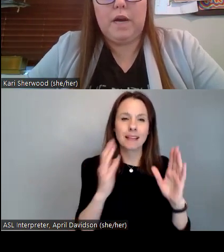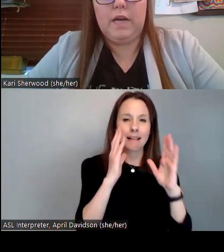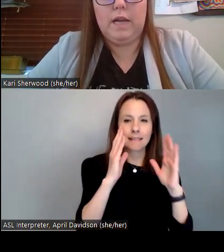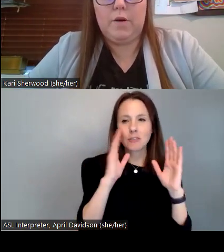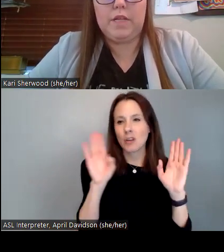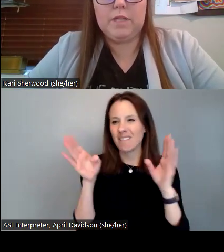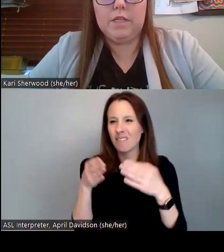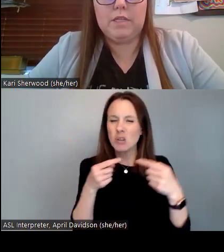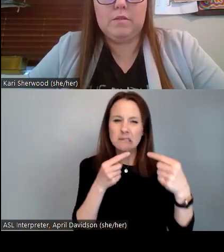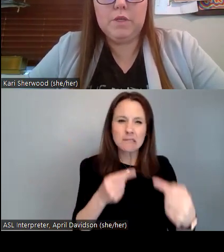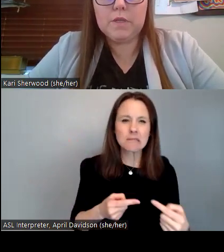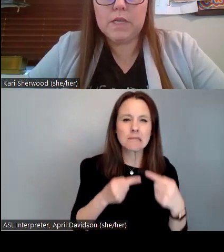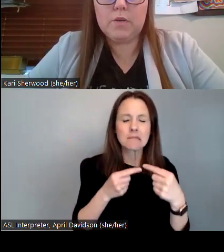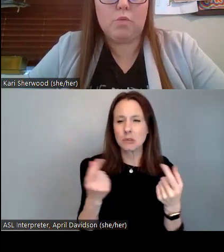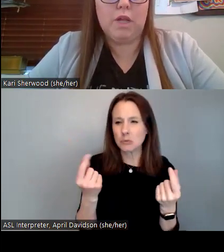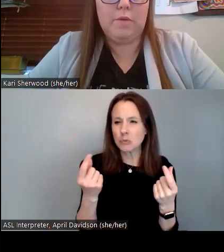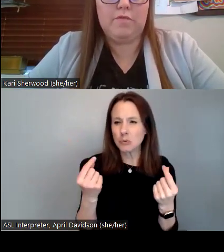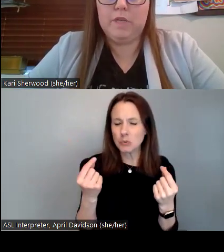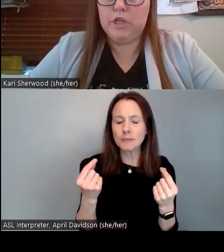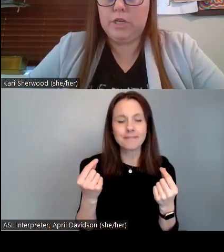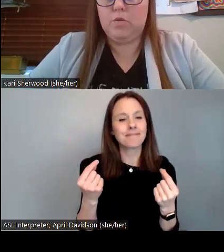allowing them to listen to music or play with a fidget